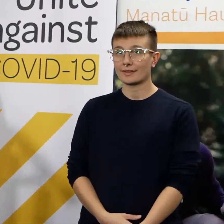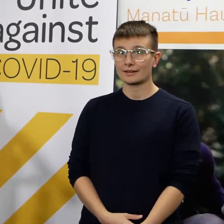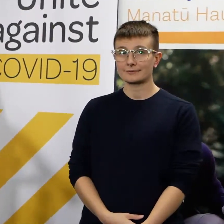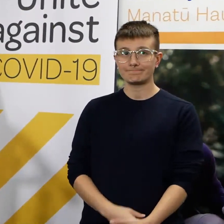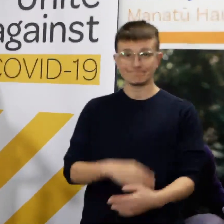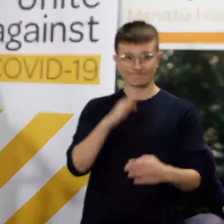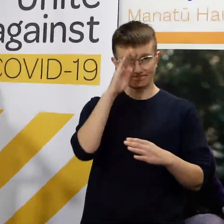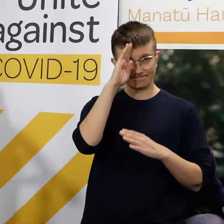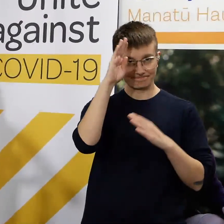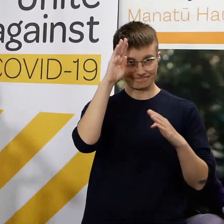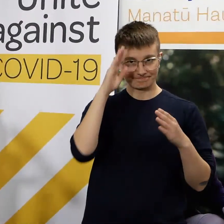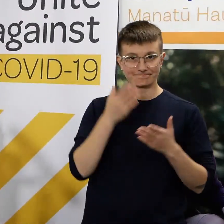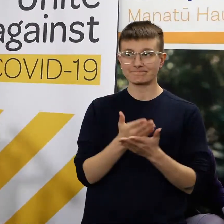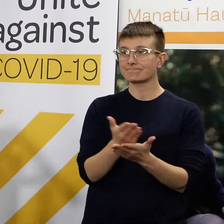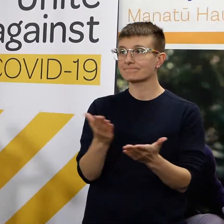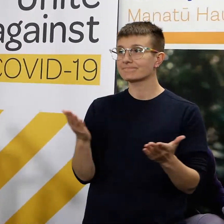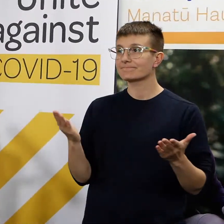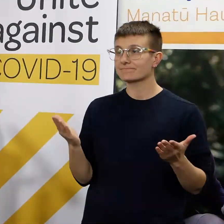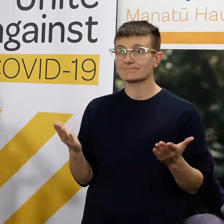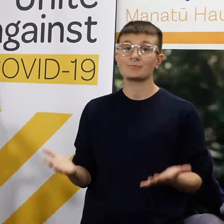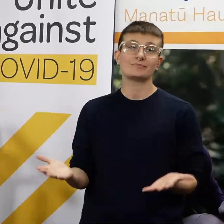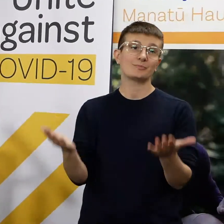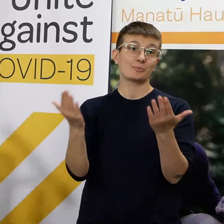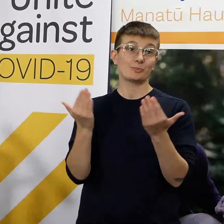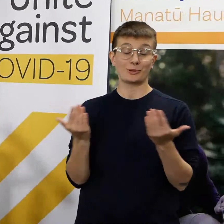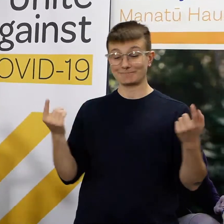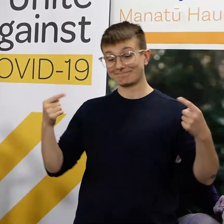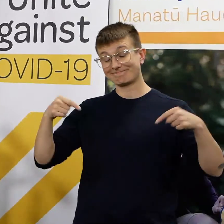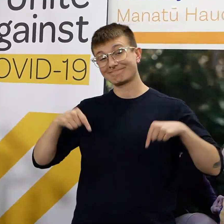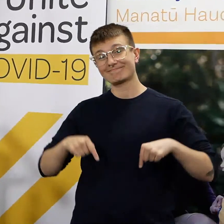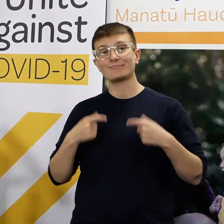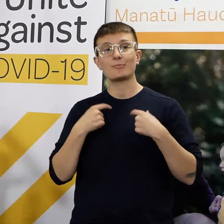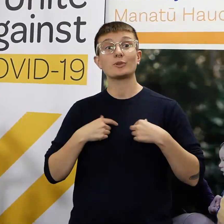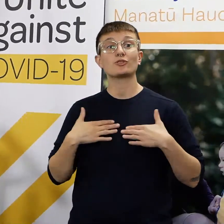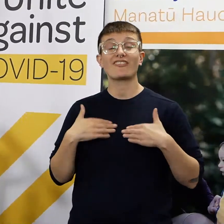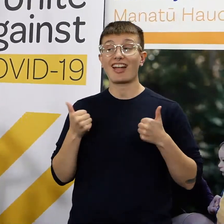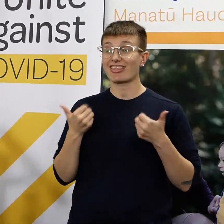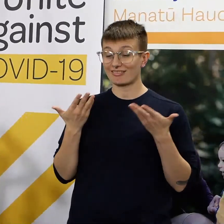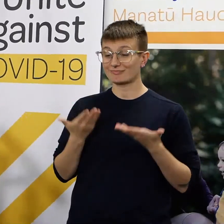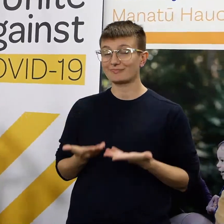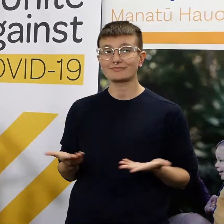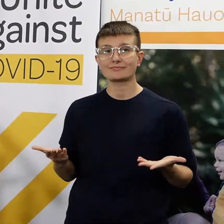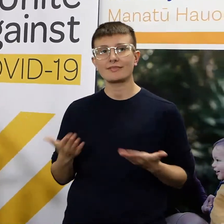[SPEAKING MAORI] Welcome back to the Ministry of Health. Thanks for making yourselves available,